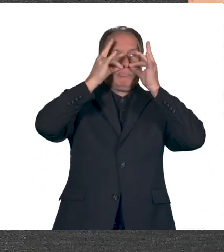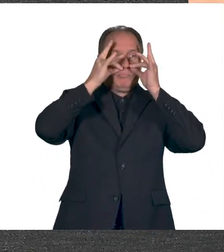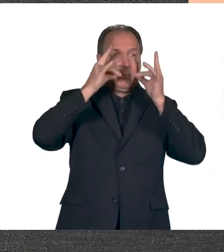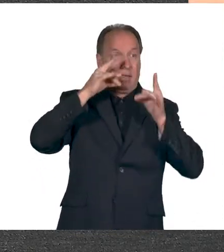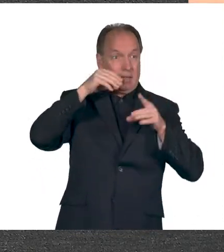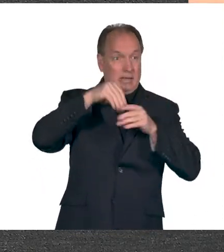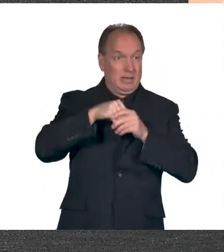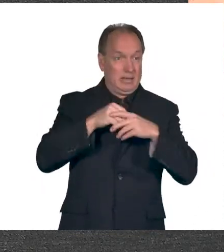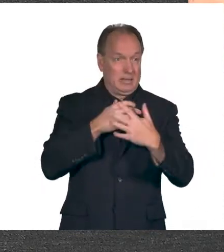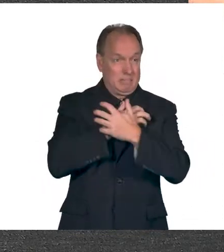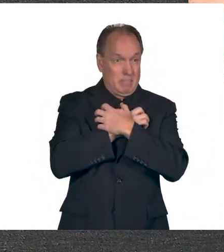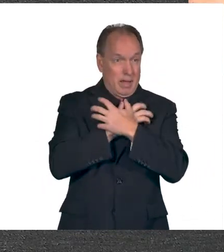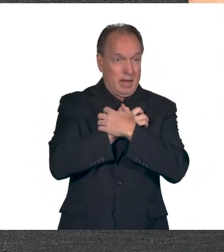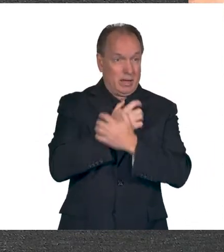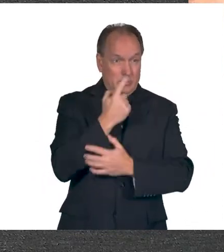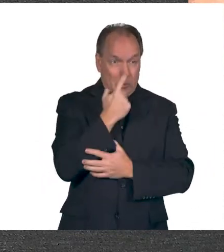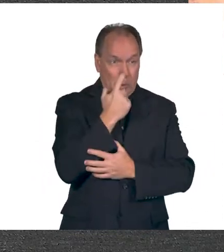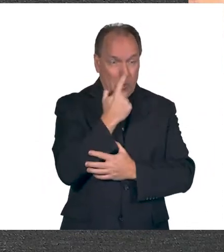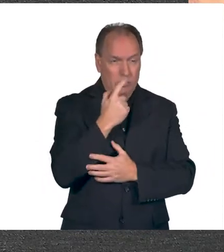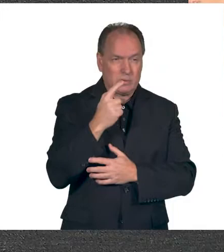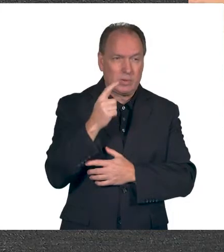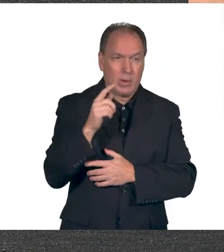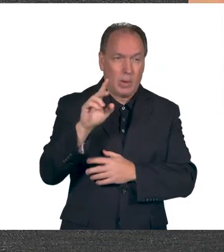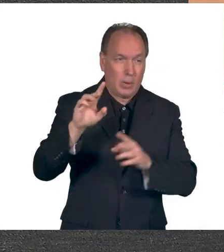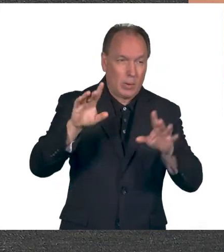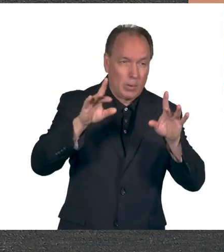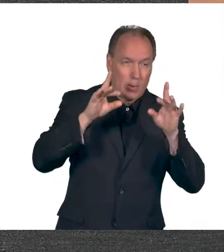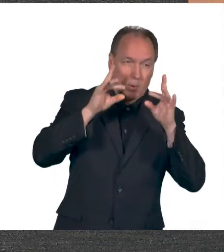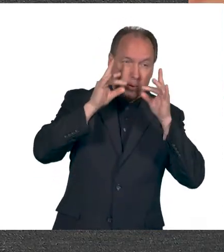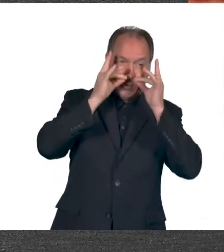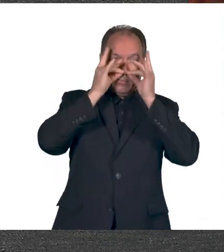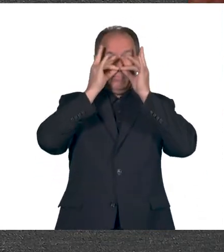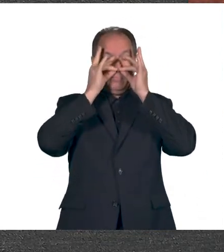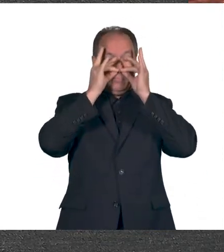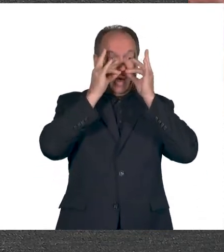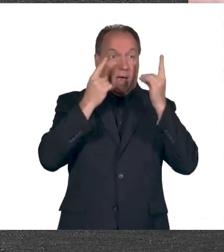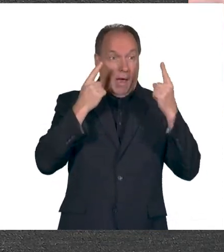"A small pepper flake makes the bear, aaachoo!"